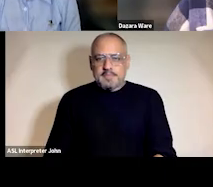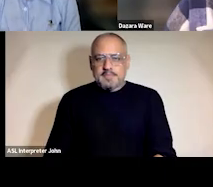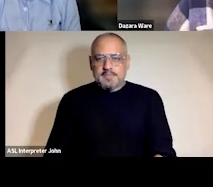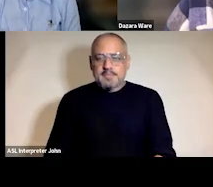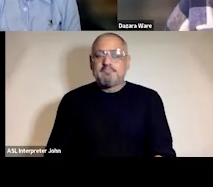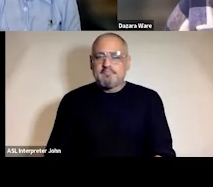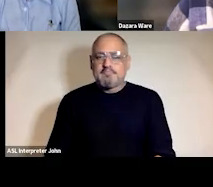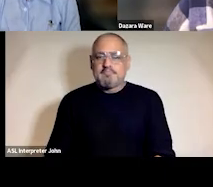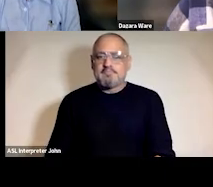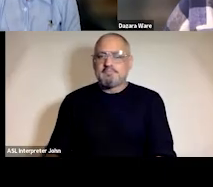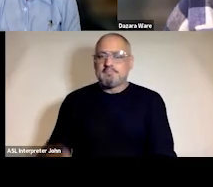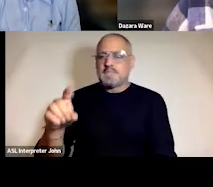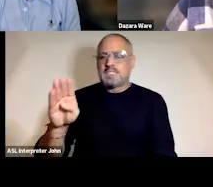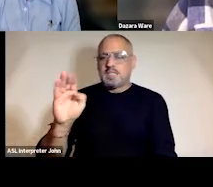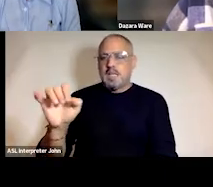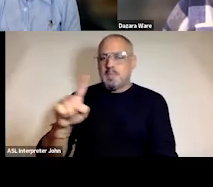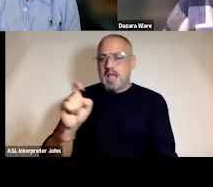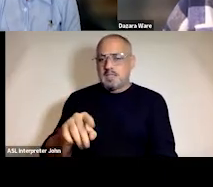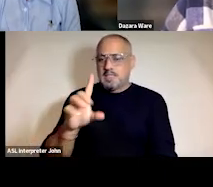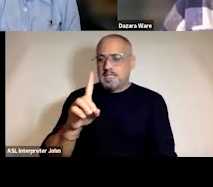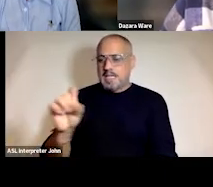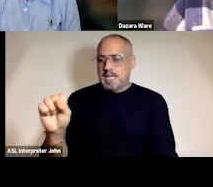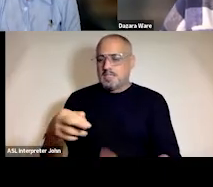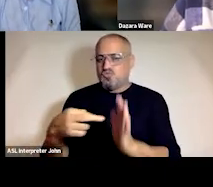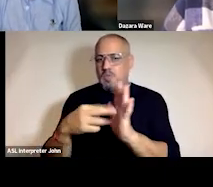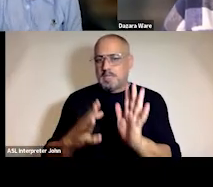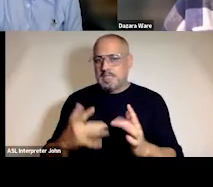So Debbie asks, is the DDS representative usually the same?